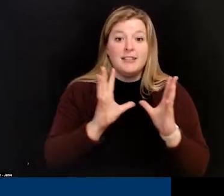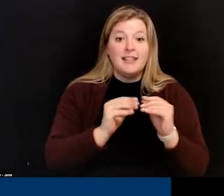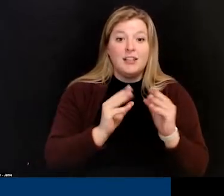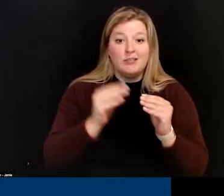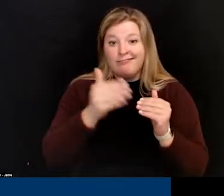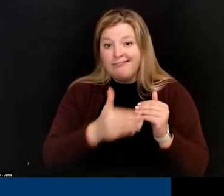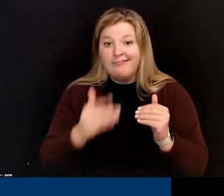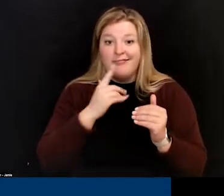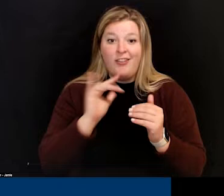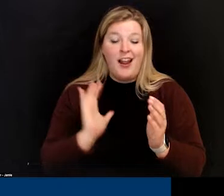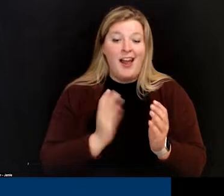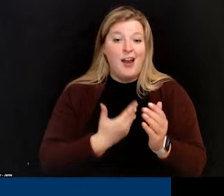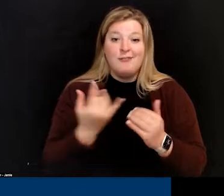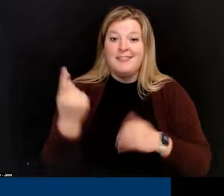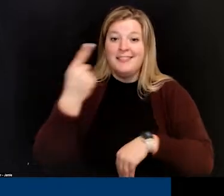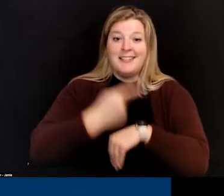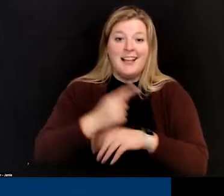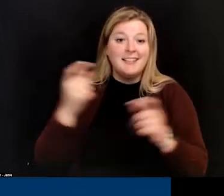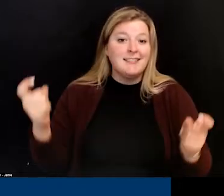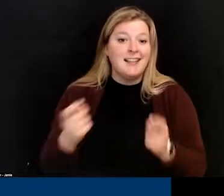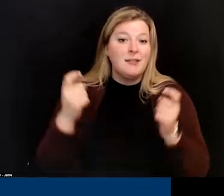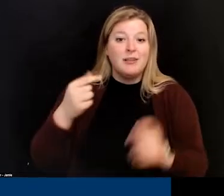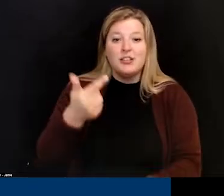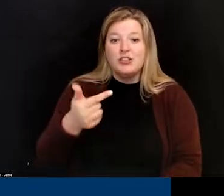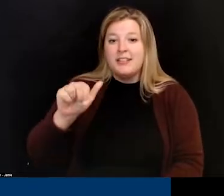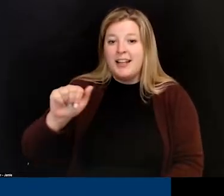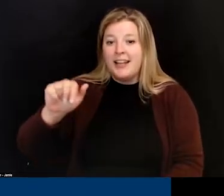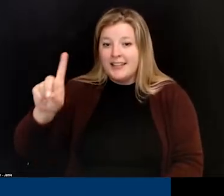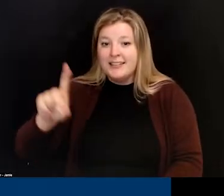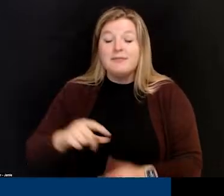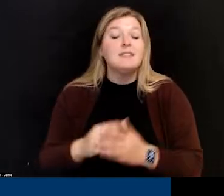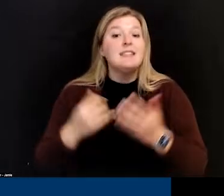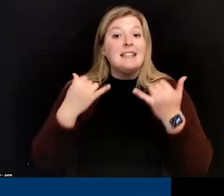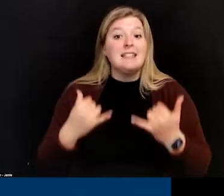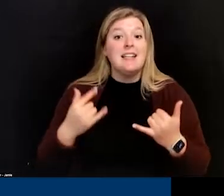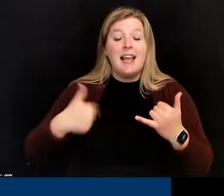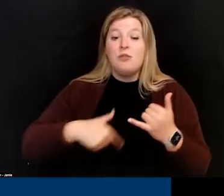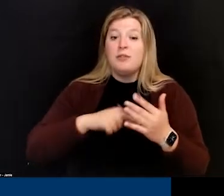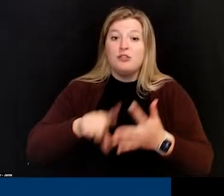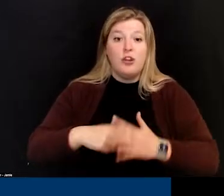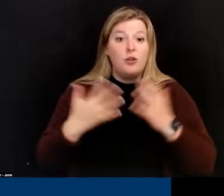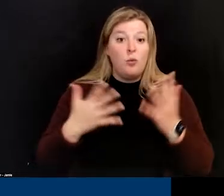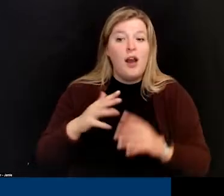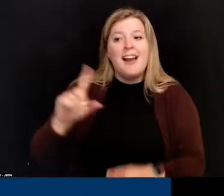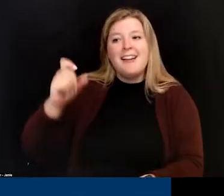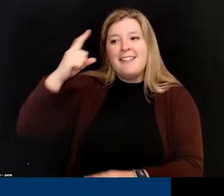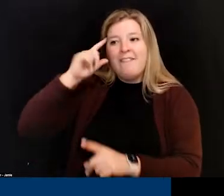of Global Accessibility Awareness Day. We are kicking off the day with a welcome from the Governor's Office.